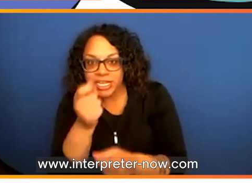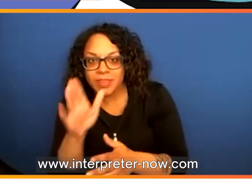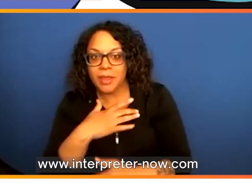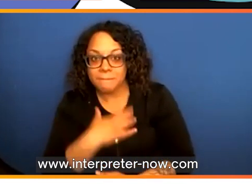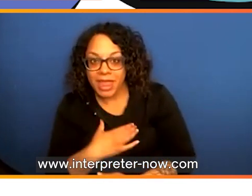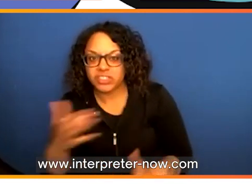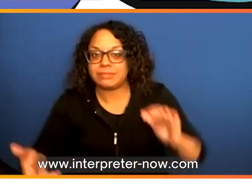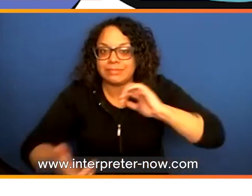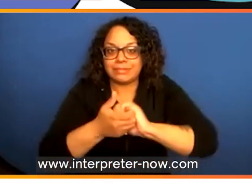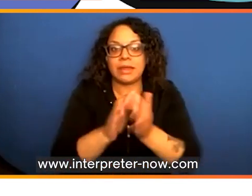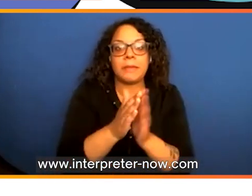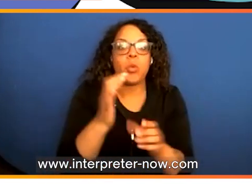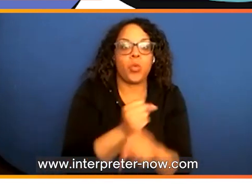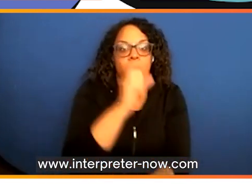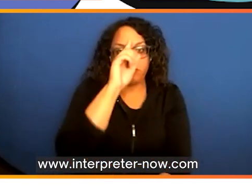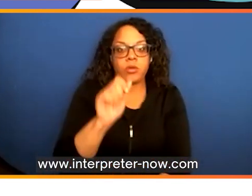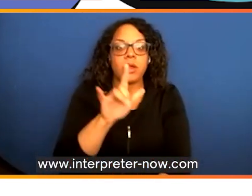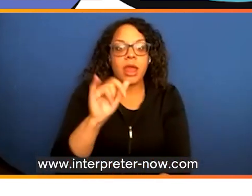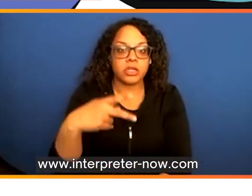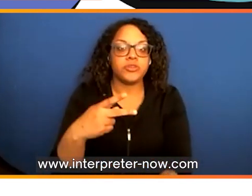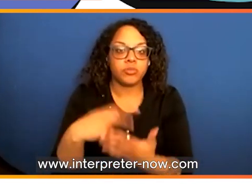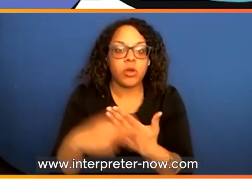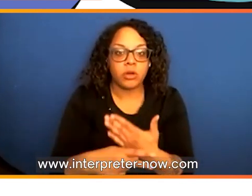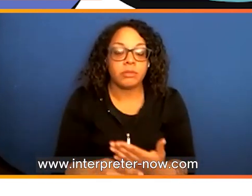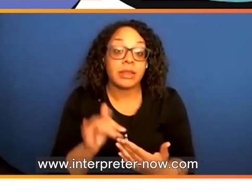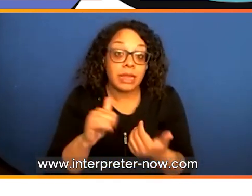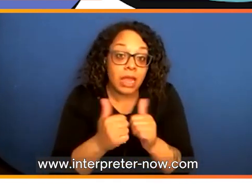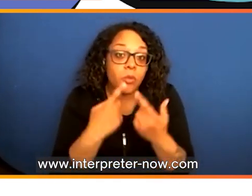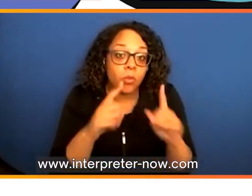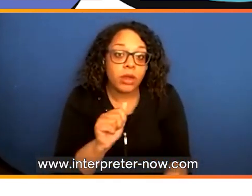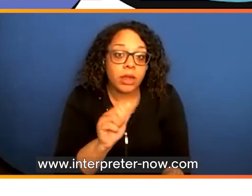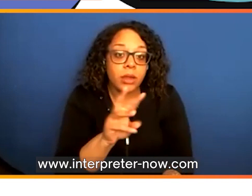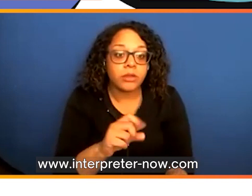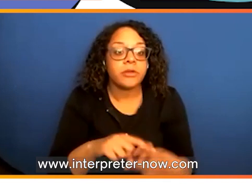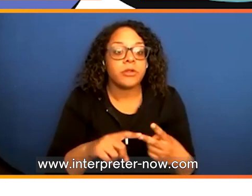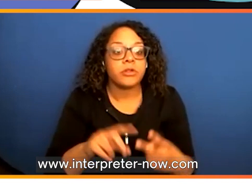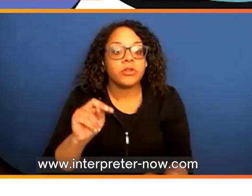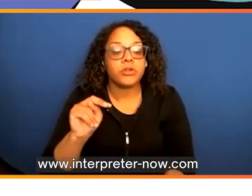also did the same thing. We had our CMO, we had our SE leader, and we also had another